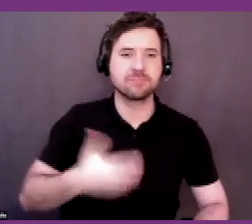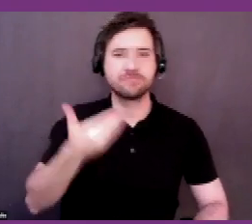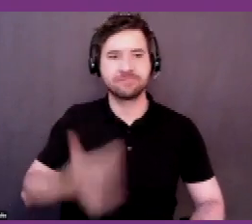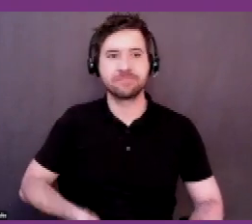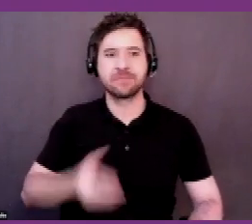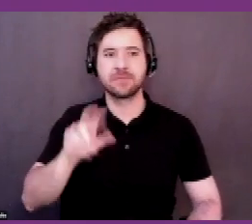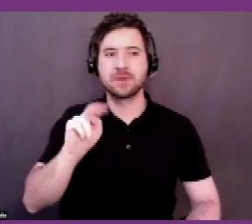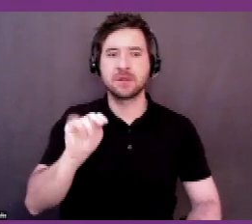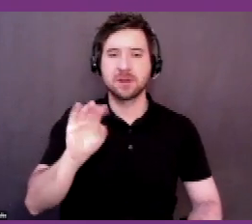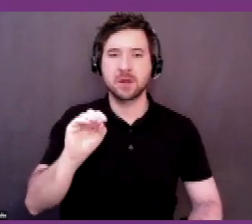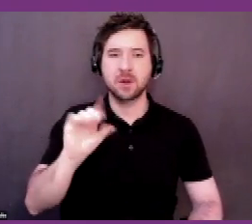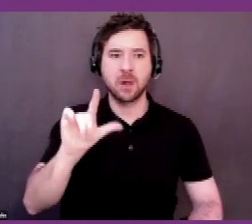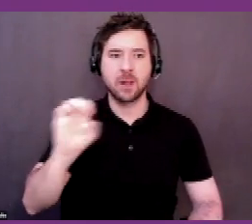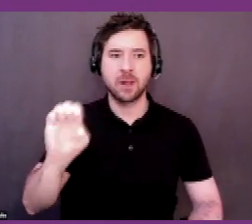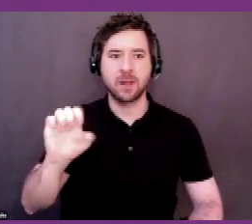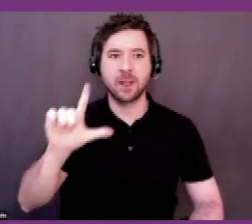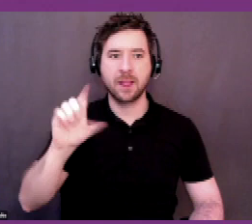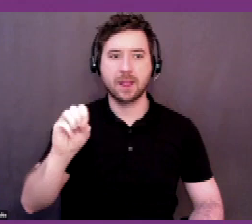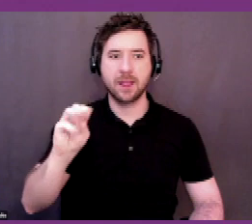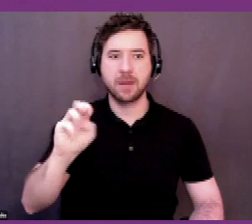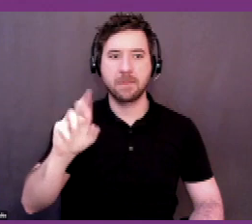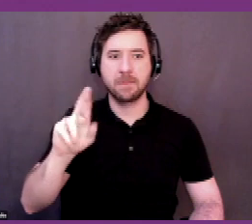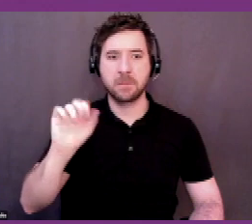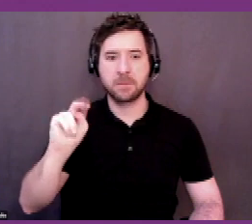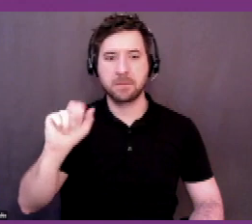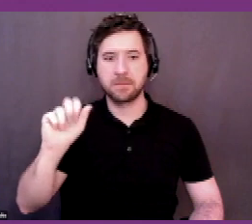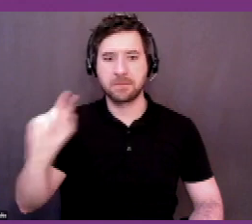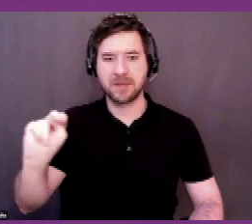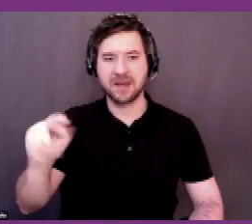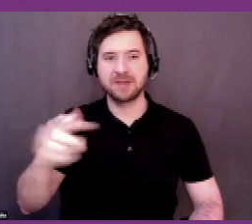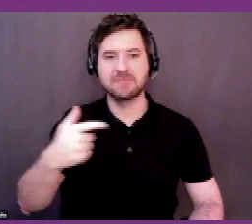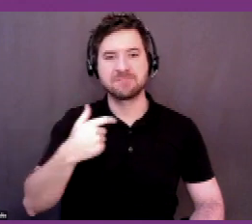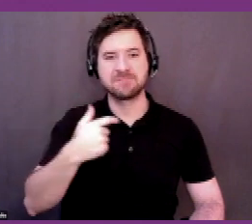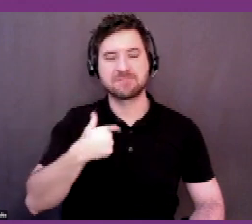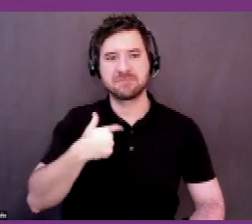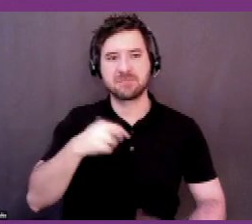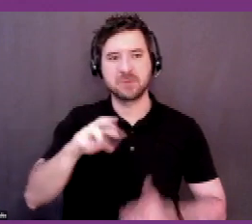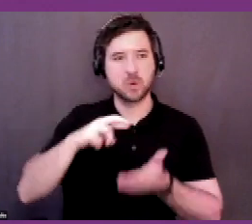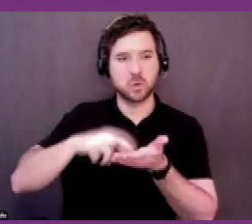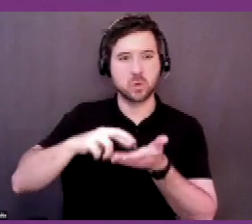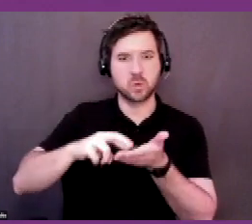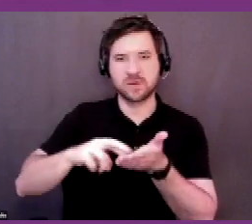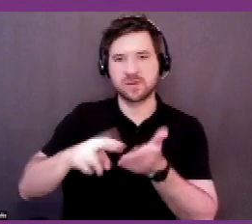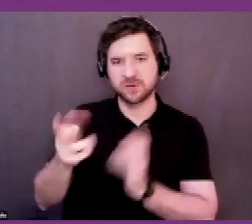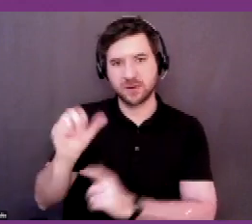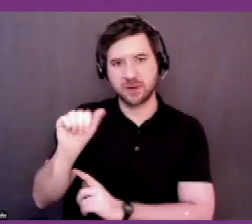the Lurie Institute at Brandeis University, and I am with the National Center